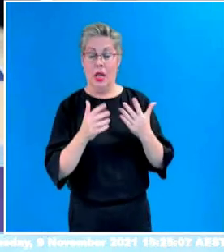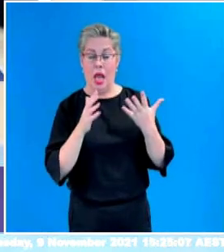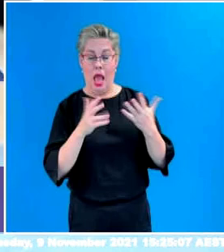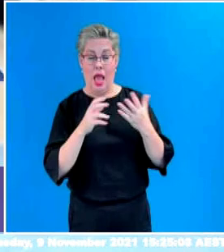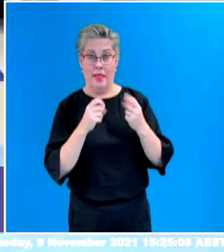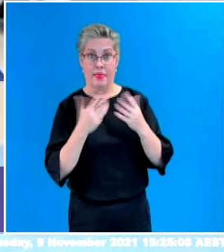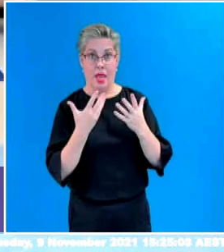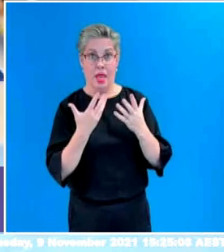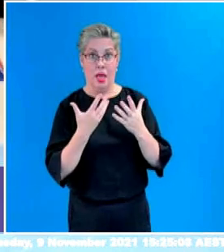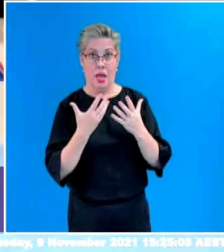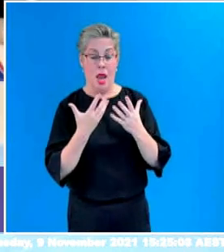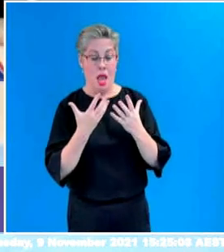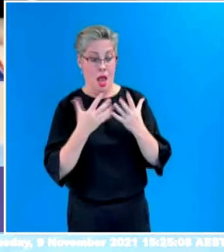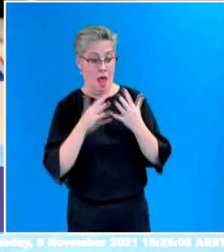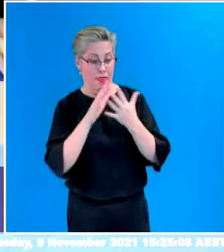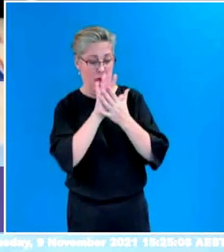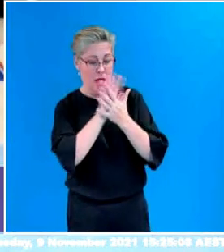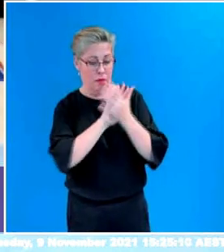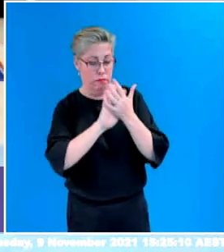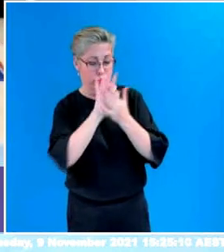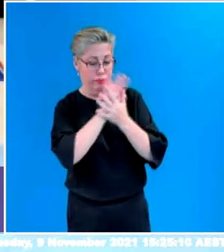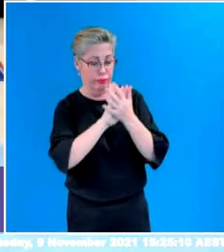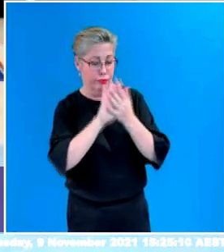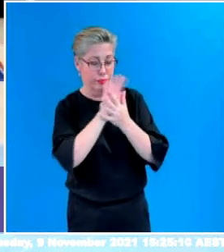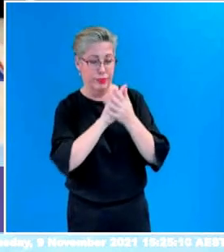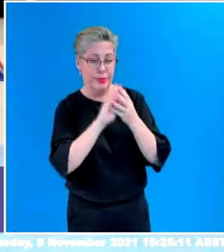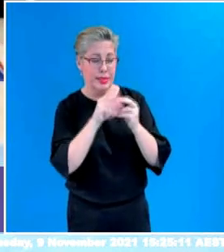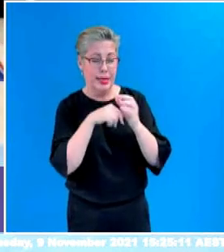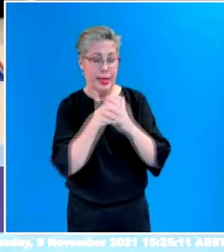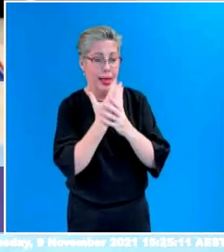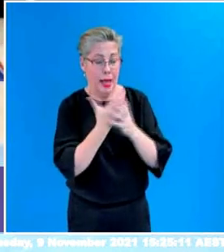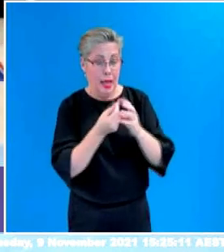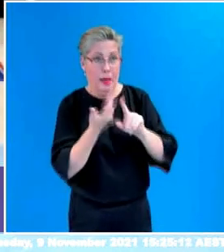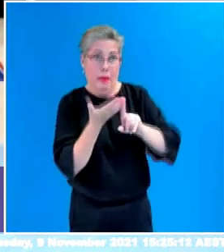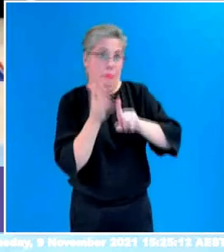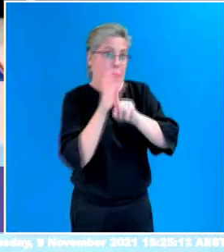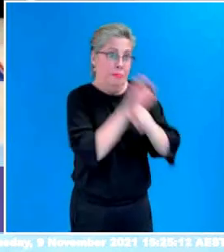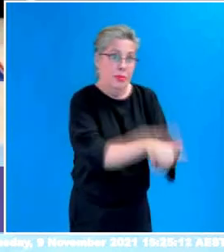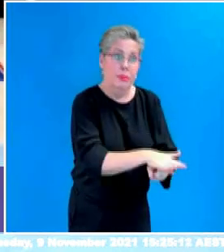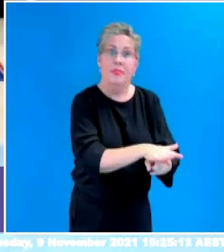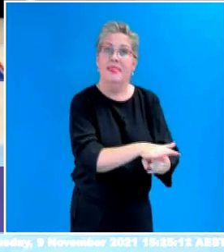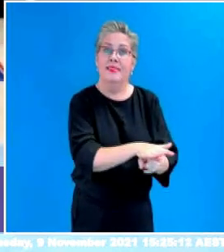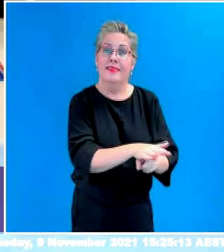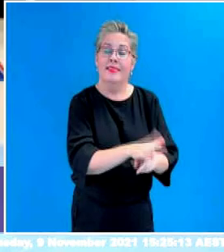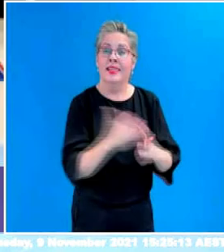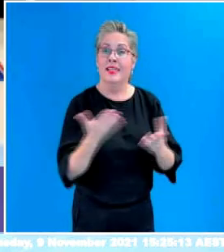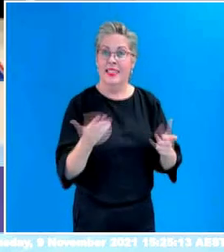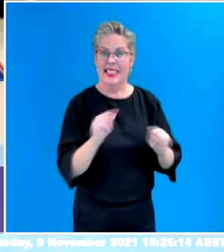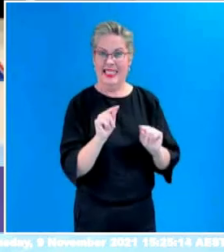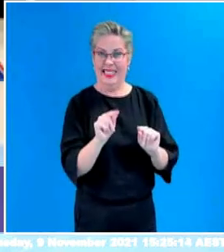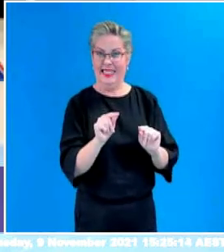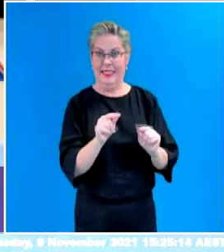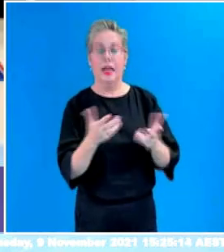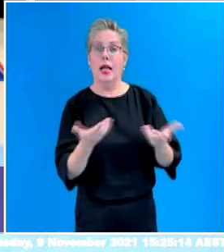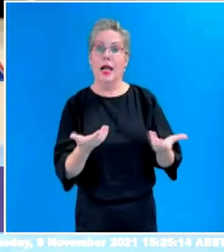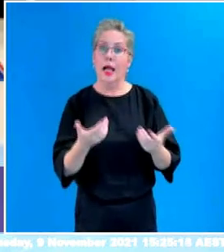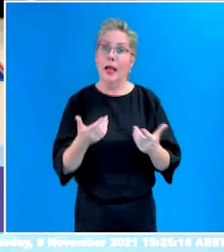but the Convention does make reference to the challenge, if you like, of